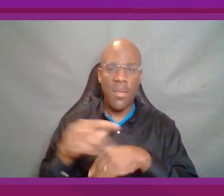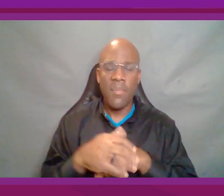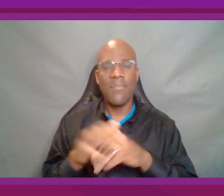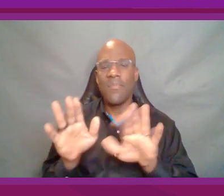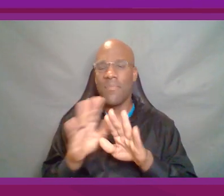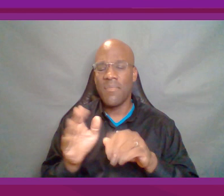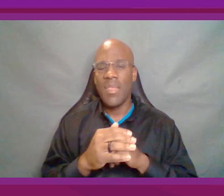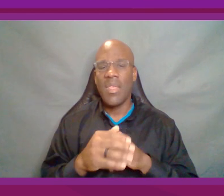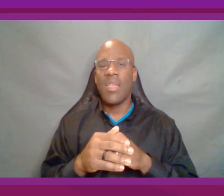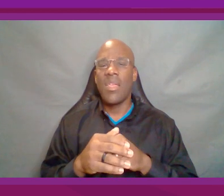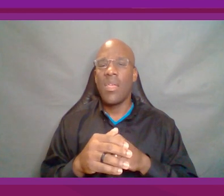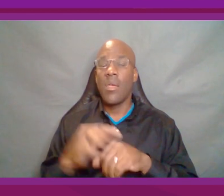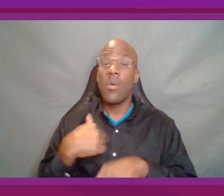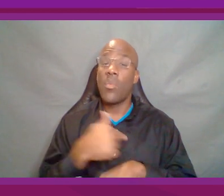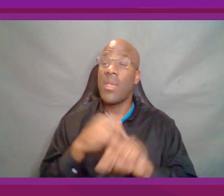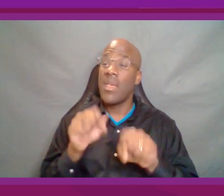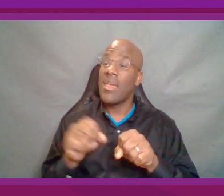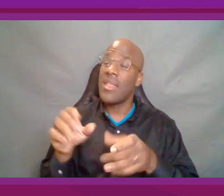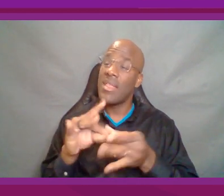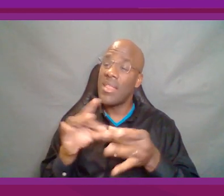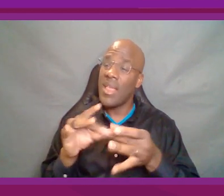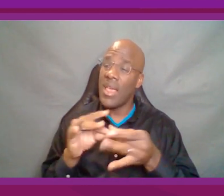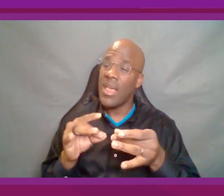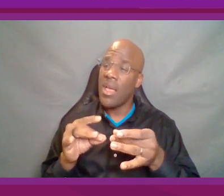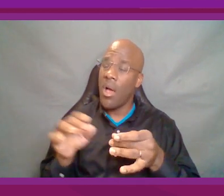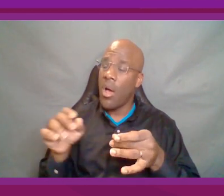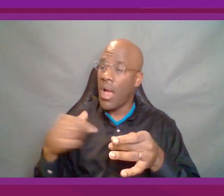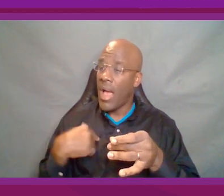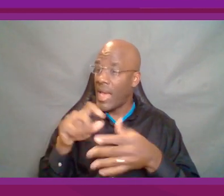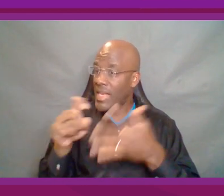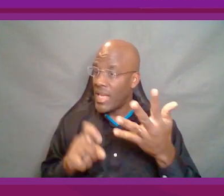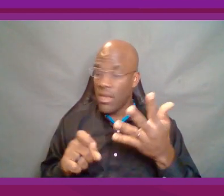some potential tools that could be available for you - what works for you what are your needs,